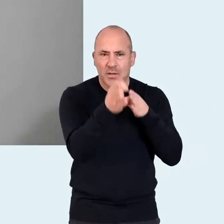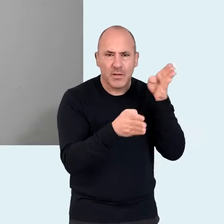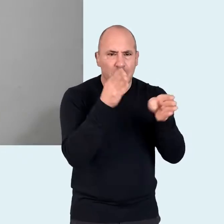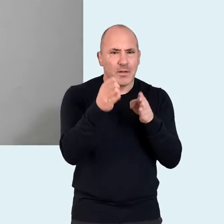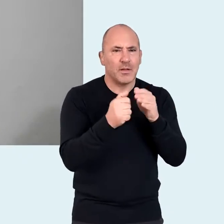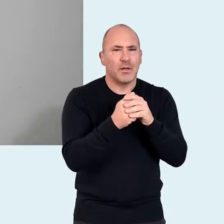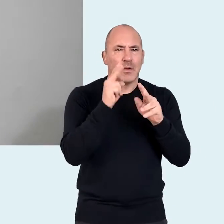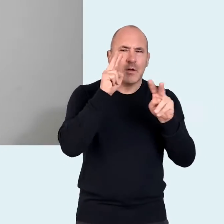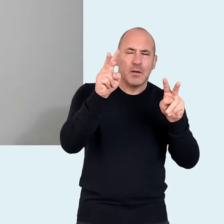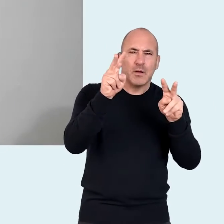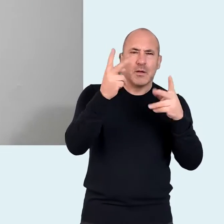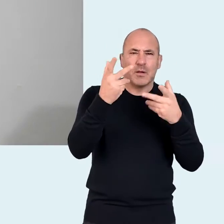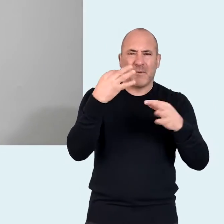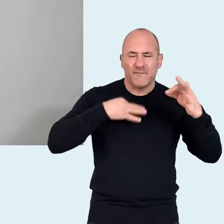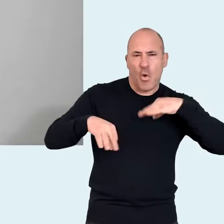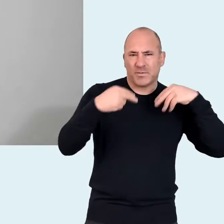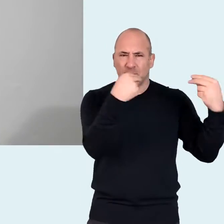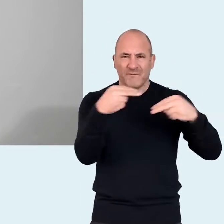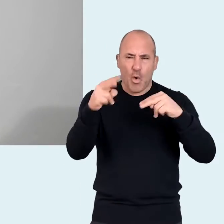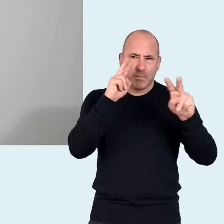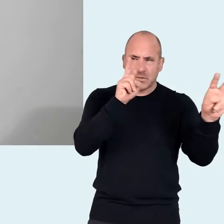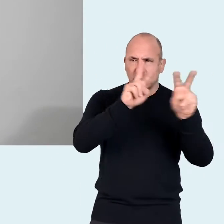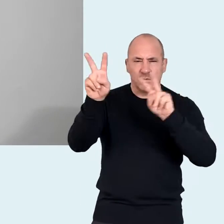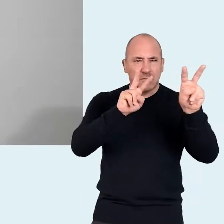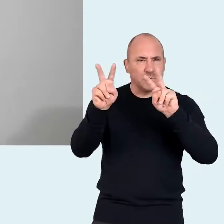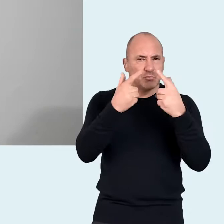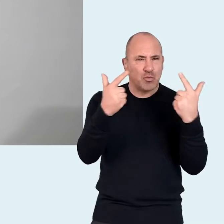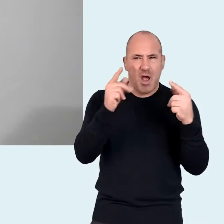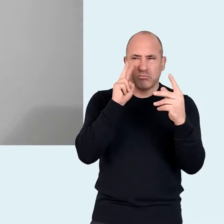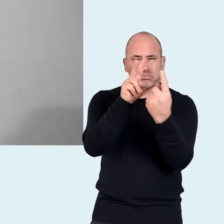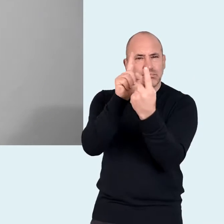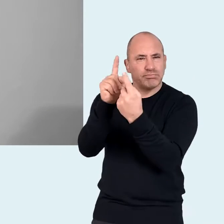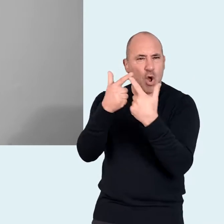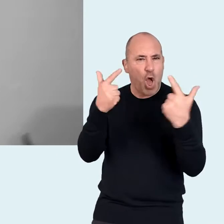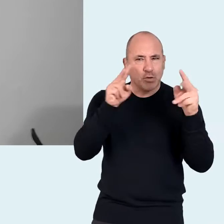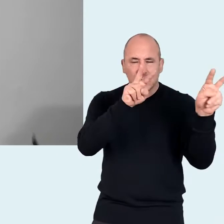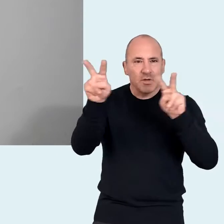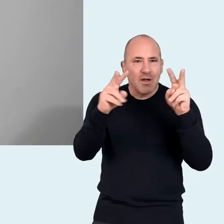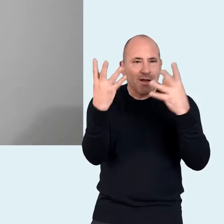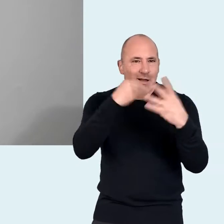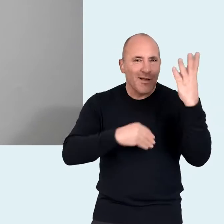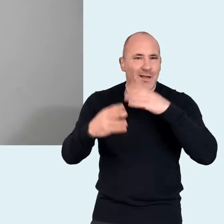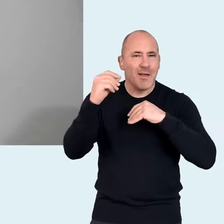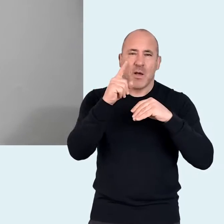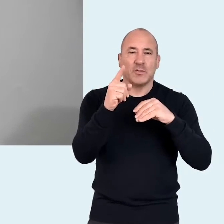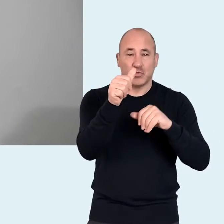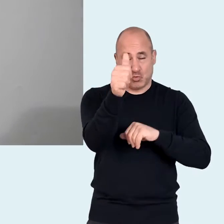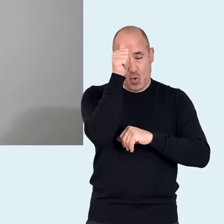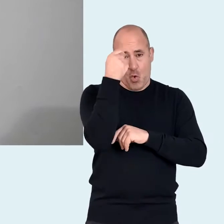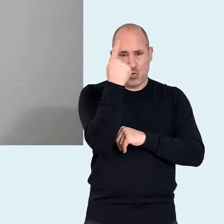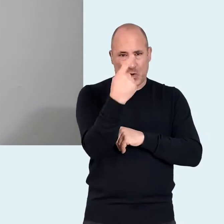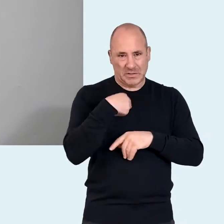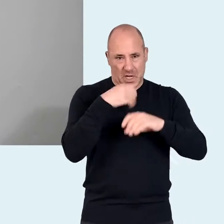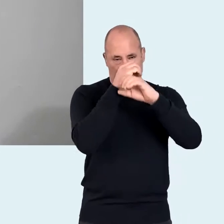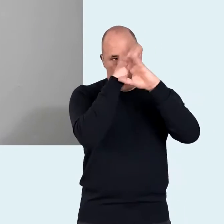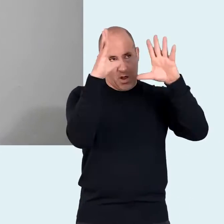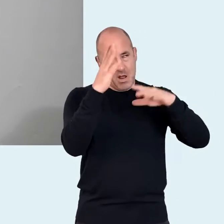of workshops that you want to be going to, going to see as much performance as you can. But clarity around that will help you shape your future.